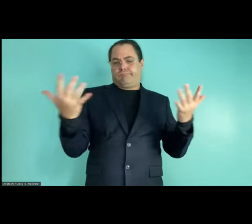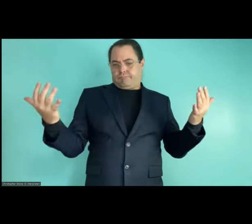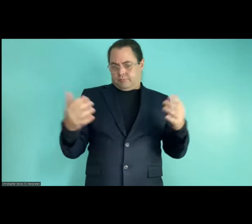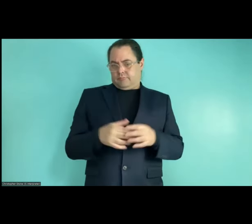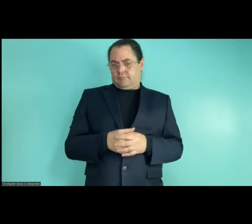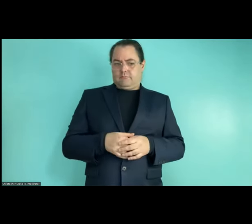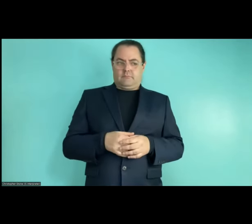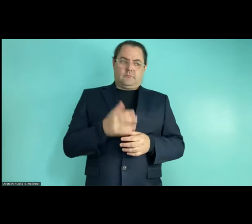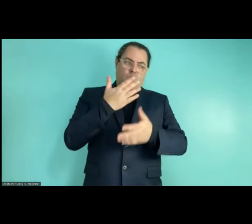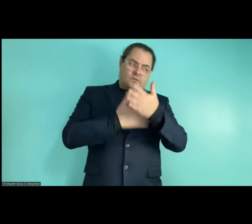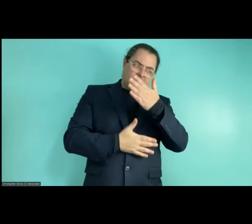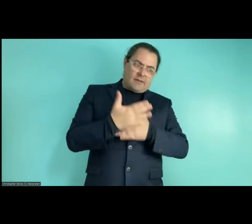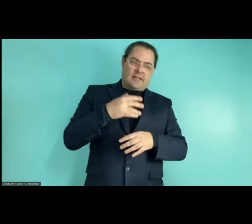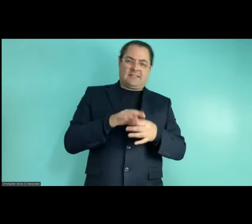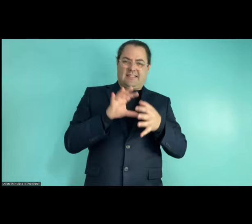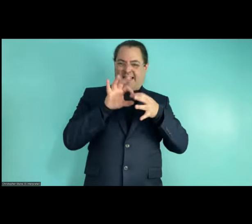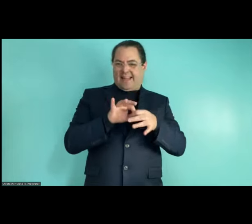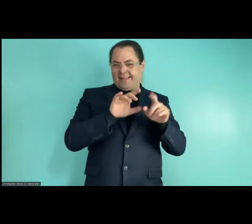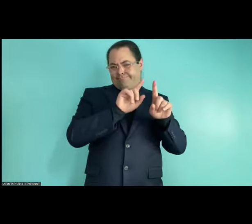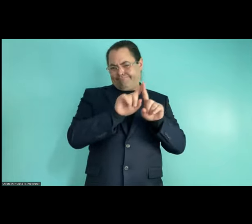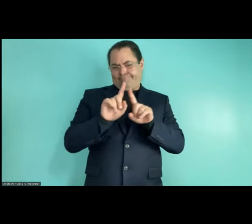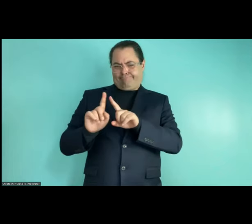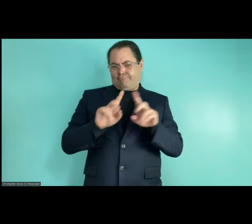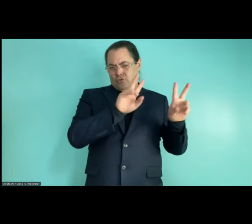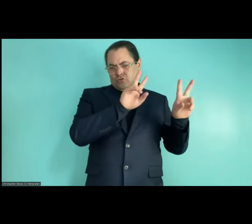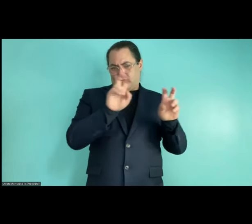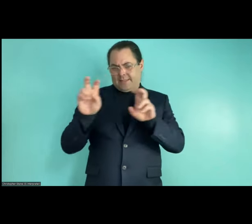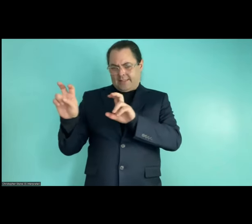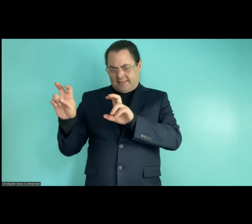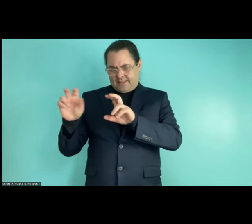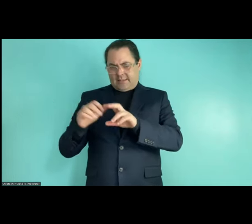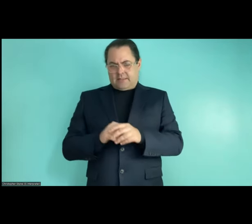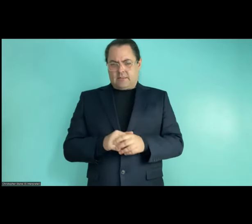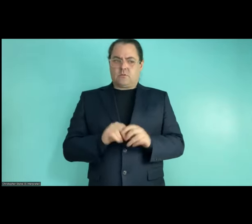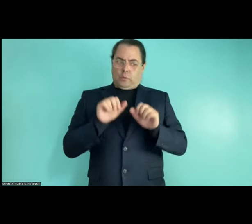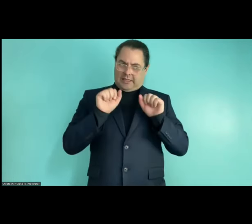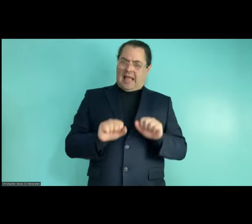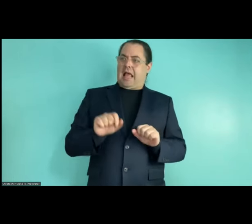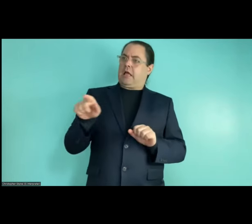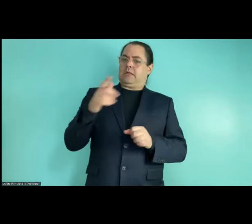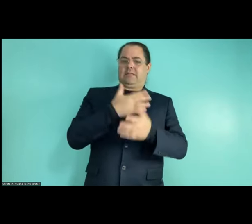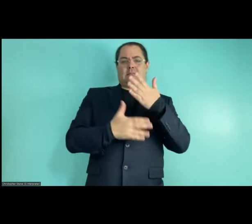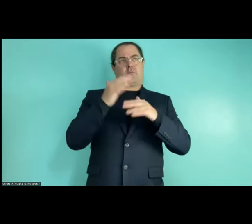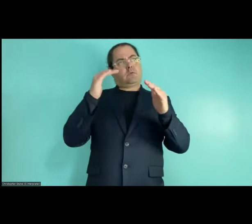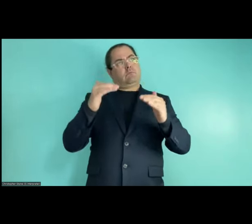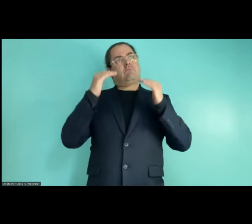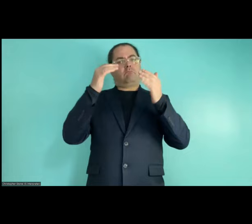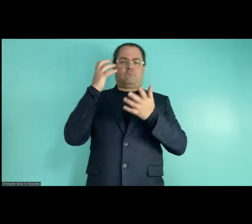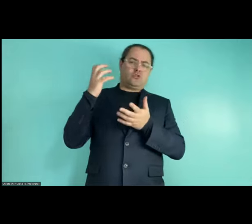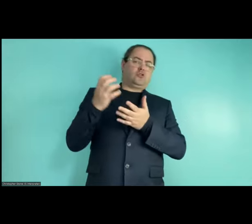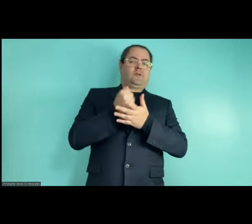in order to bring out, you know, the best of luck has a disability, whether it's a dude